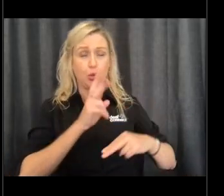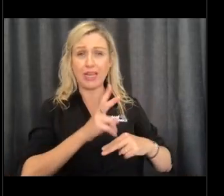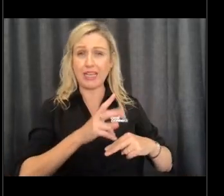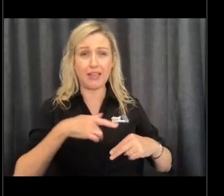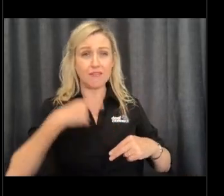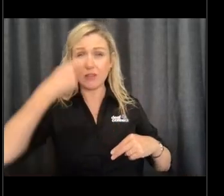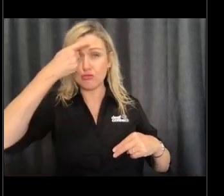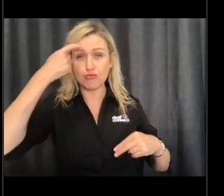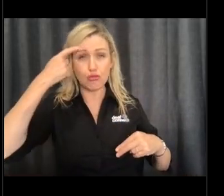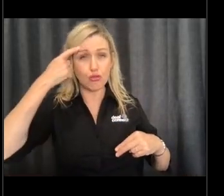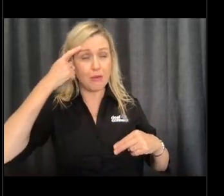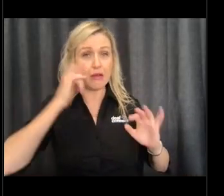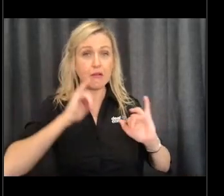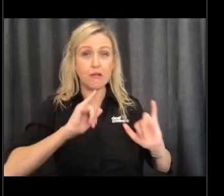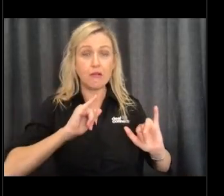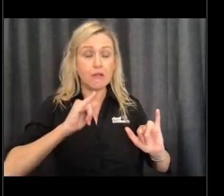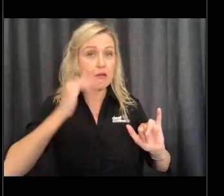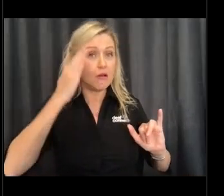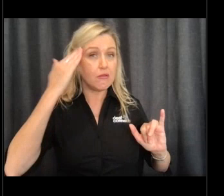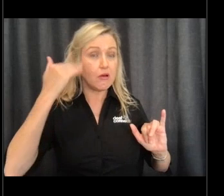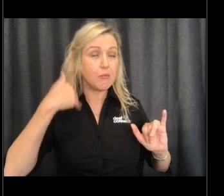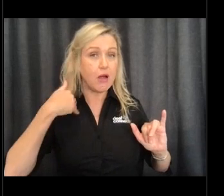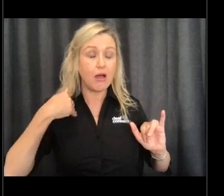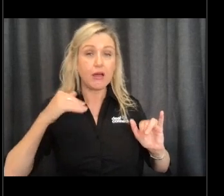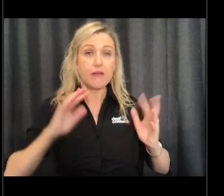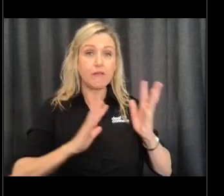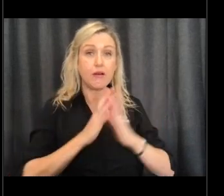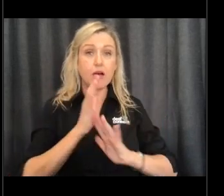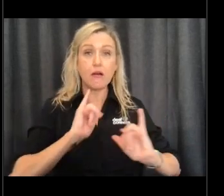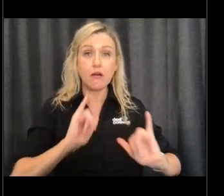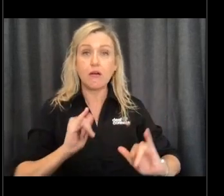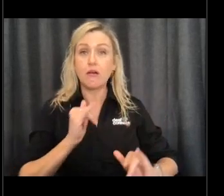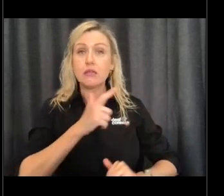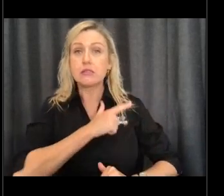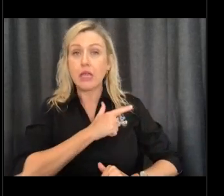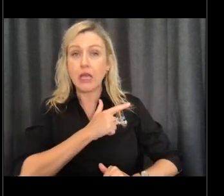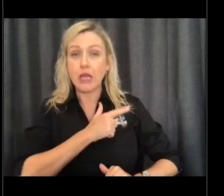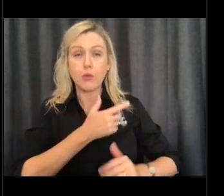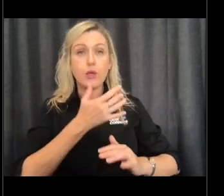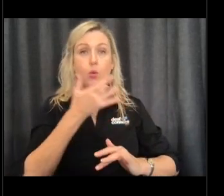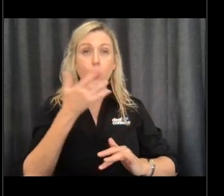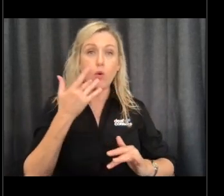place and thinking, when is the next fire coming through could be too much for you.